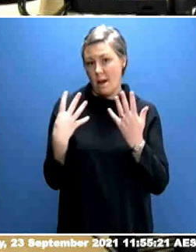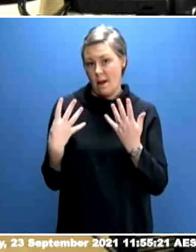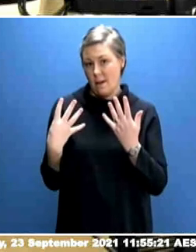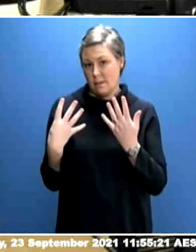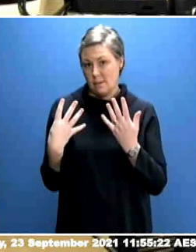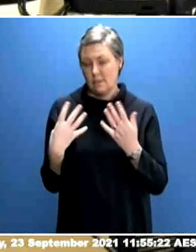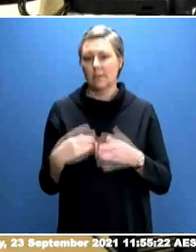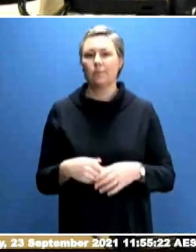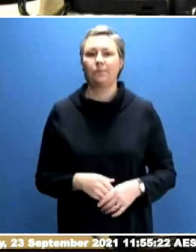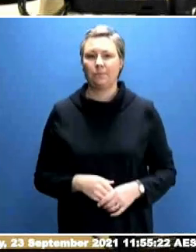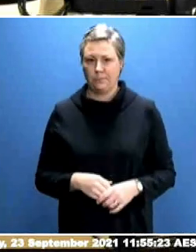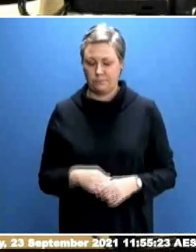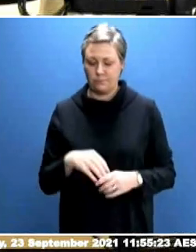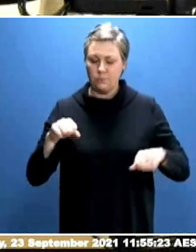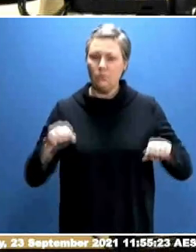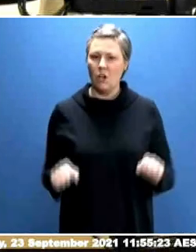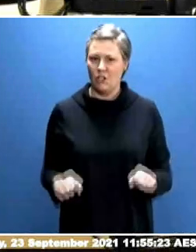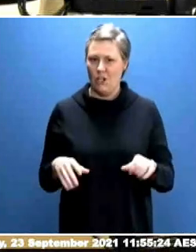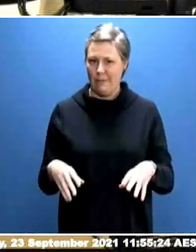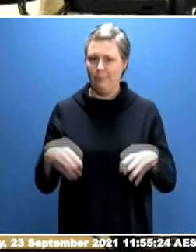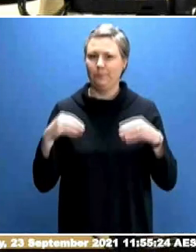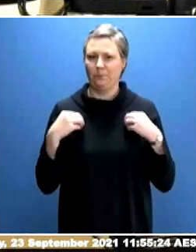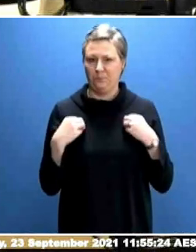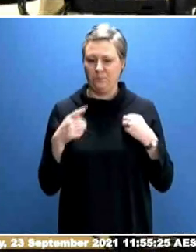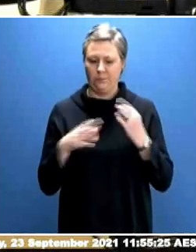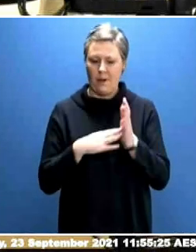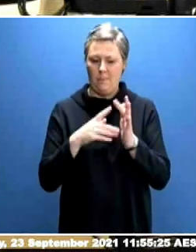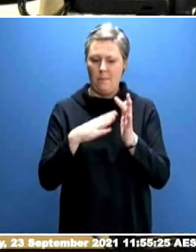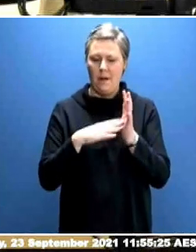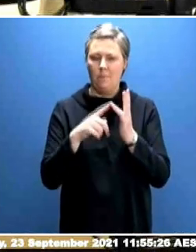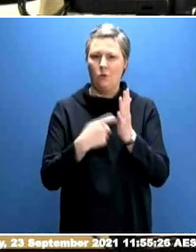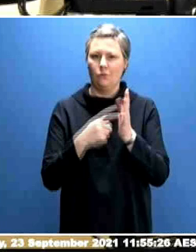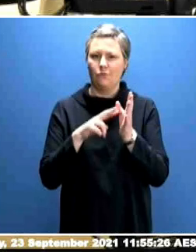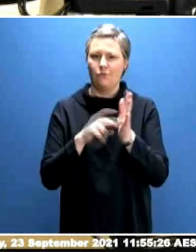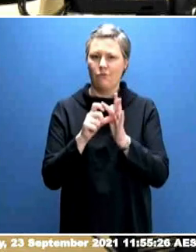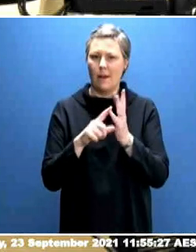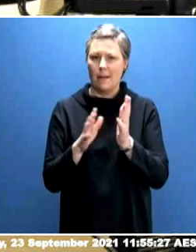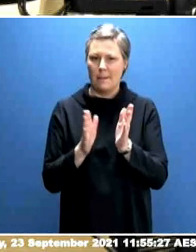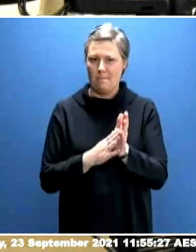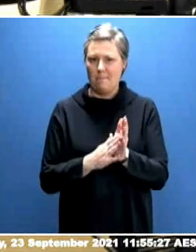Yes, the memorandum will be admitted into evidence and given the marking of Exhibit 16.29.